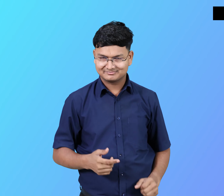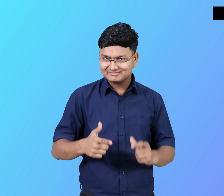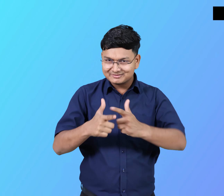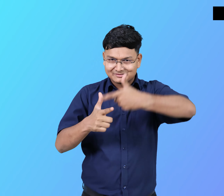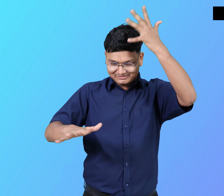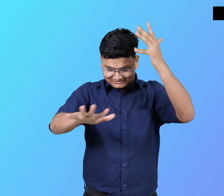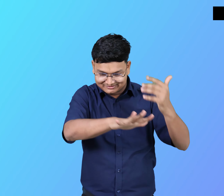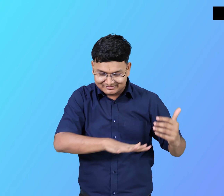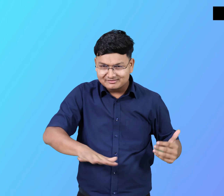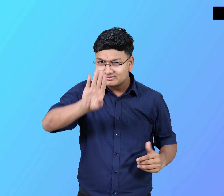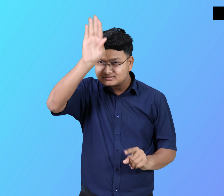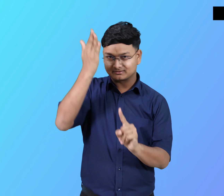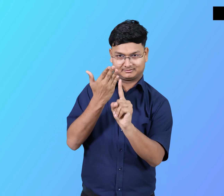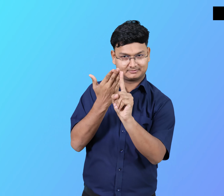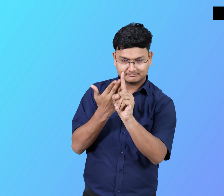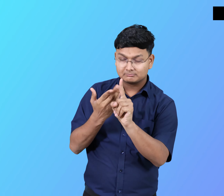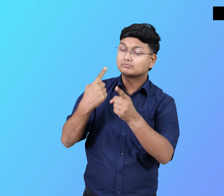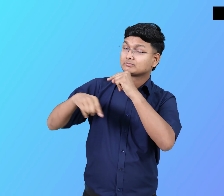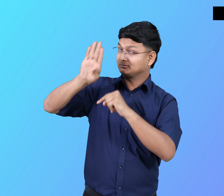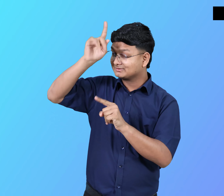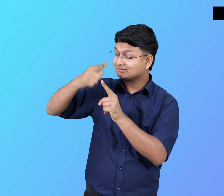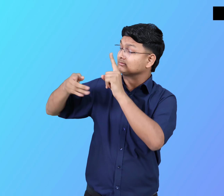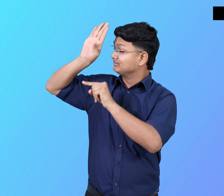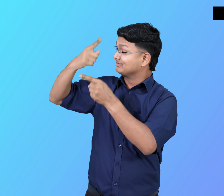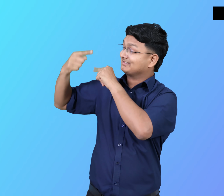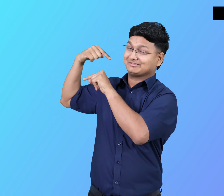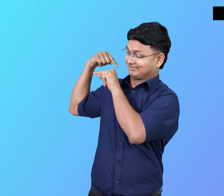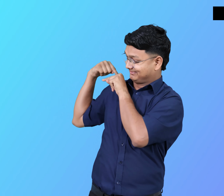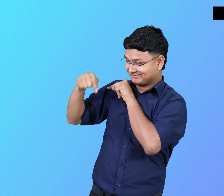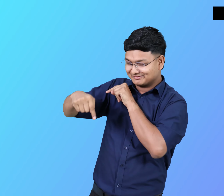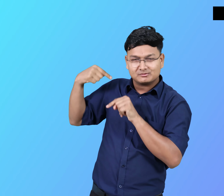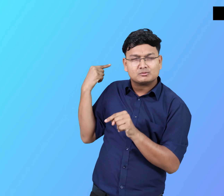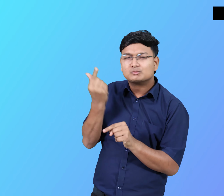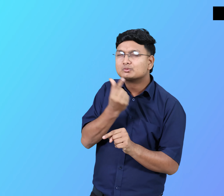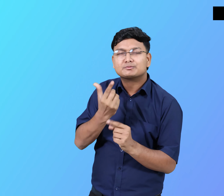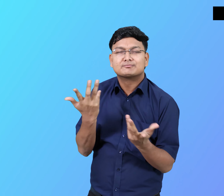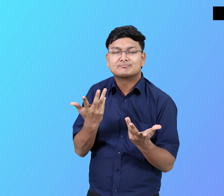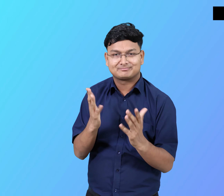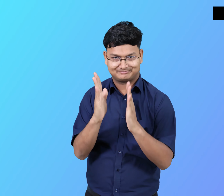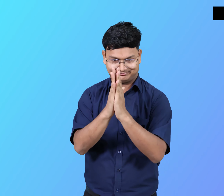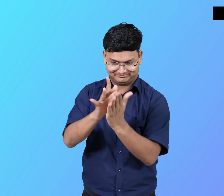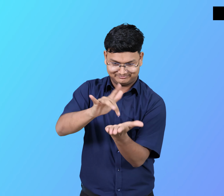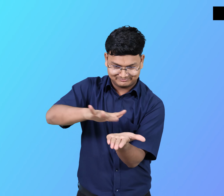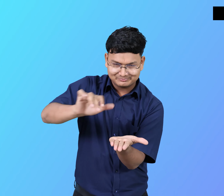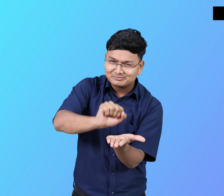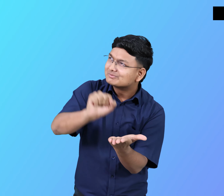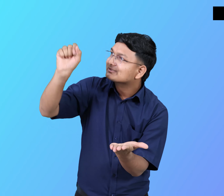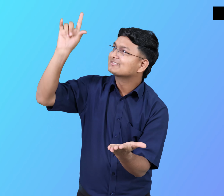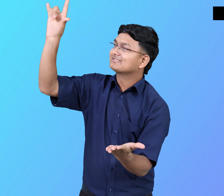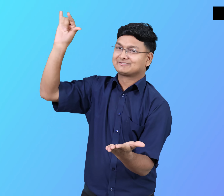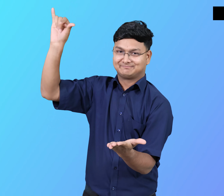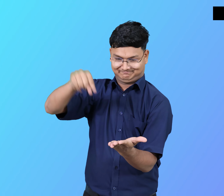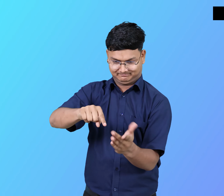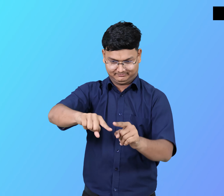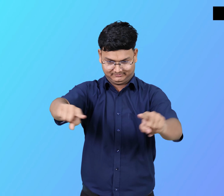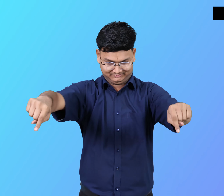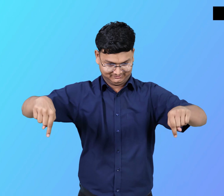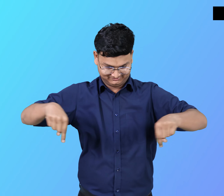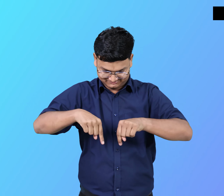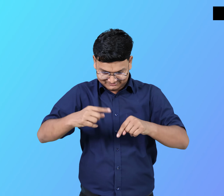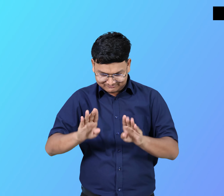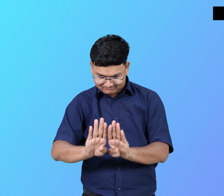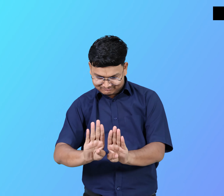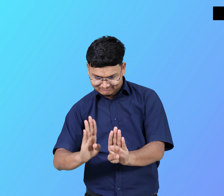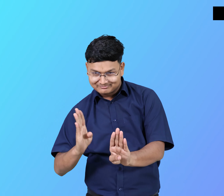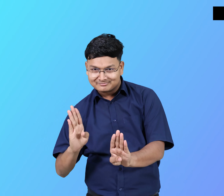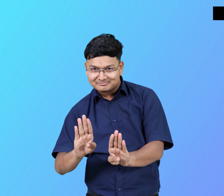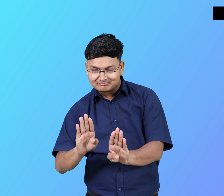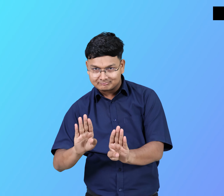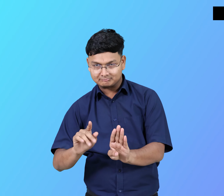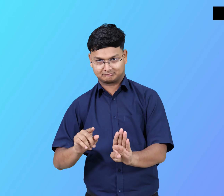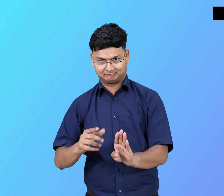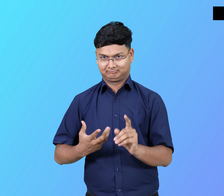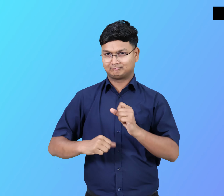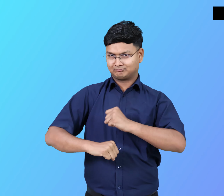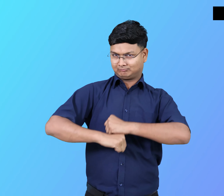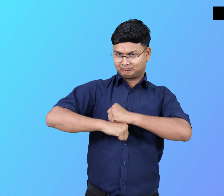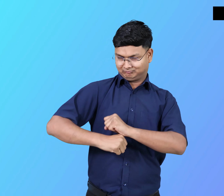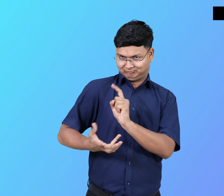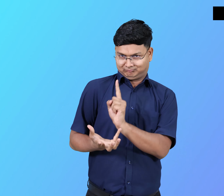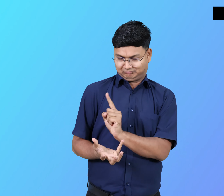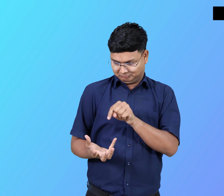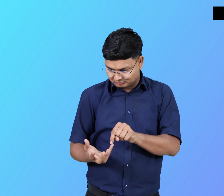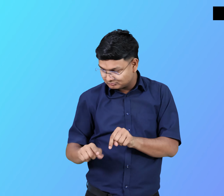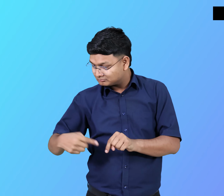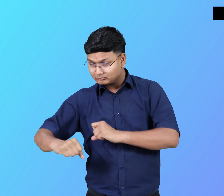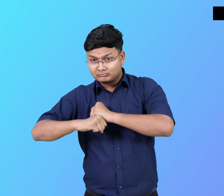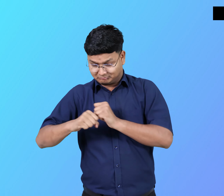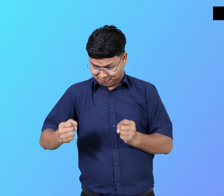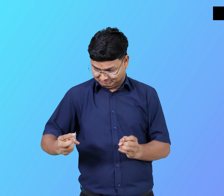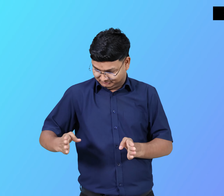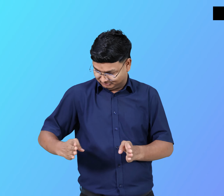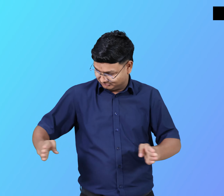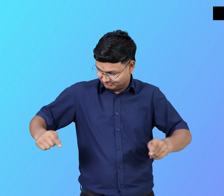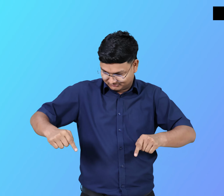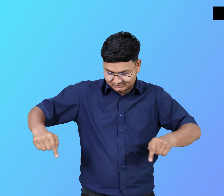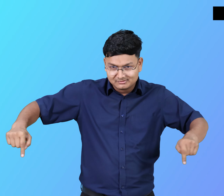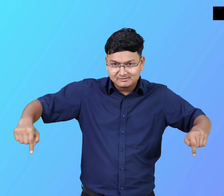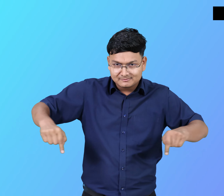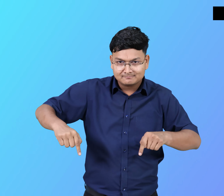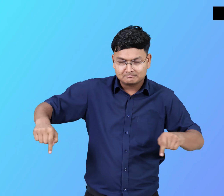Once the kings of Judah had put some horses and a chariot near the entrance to the LORD’s Temple.